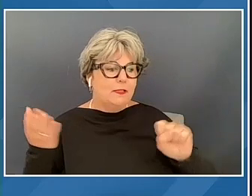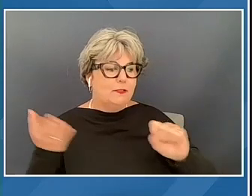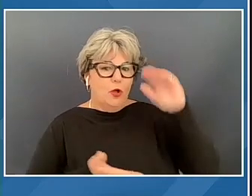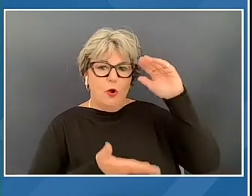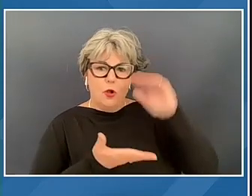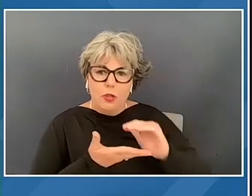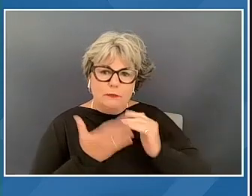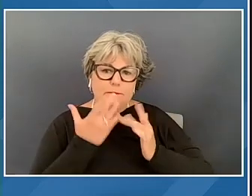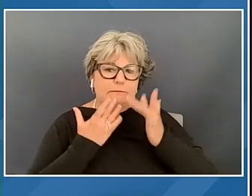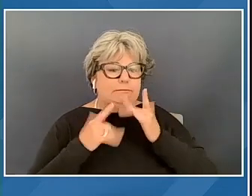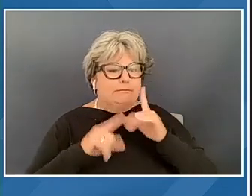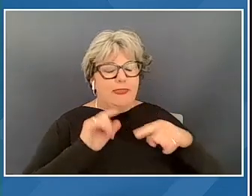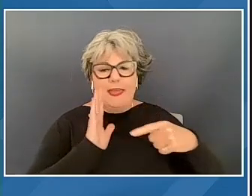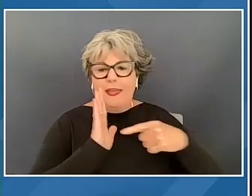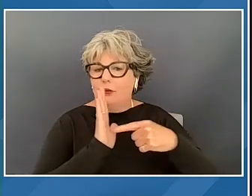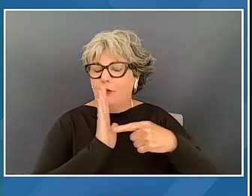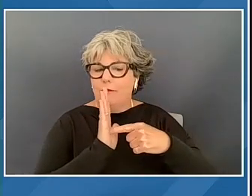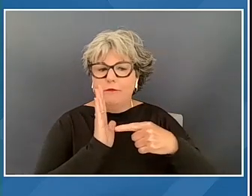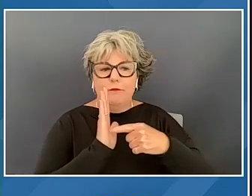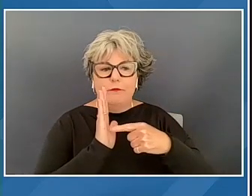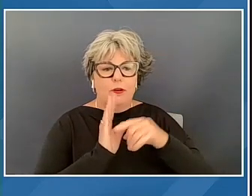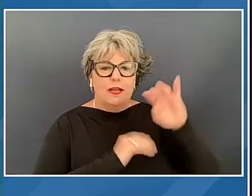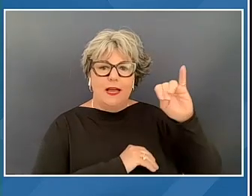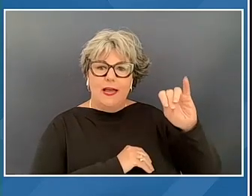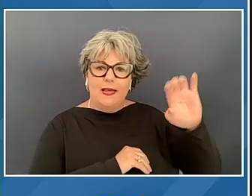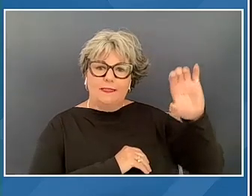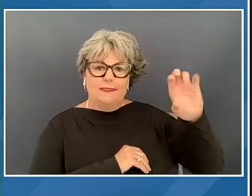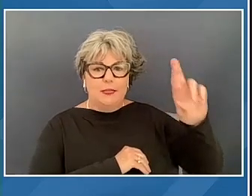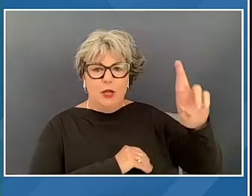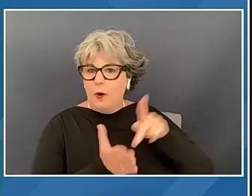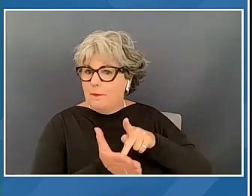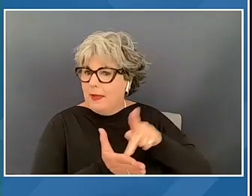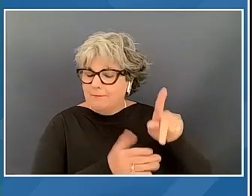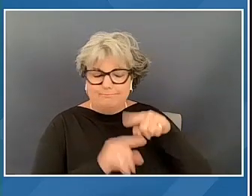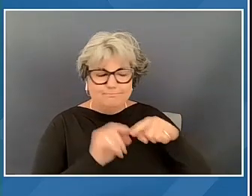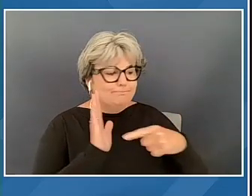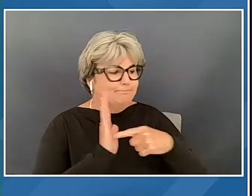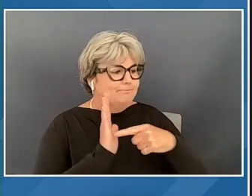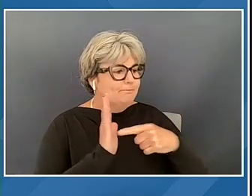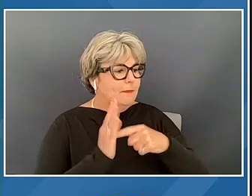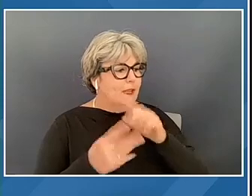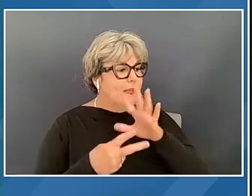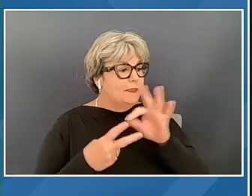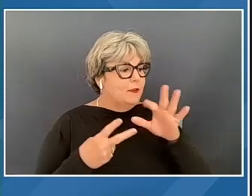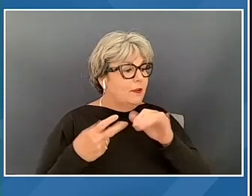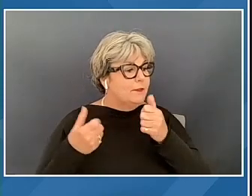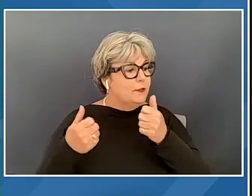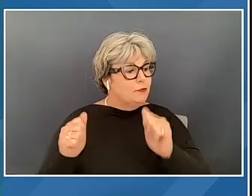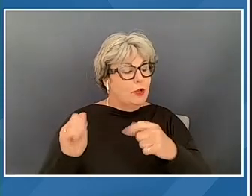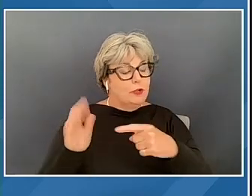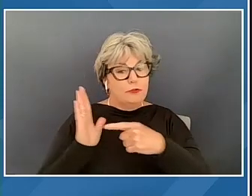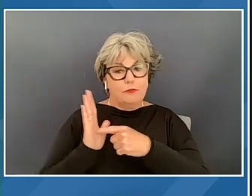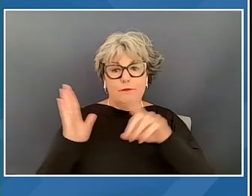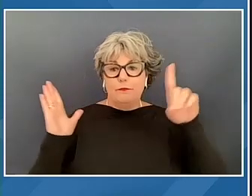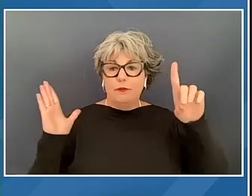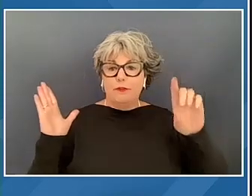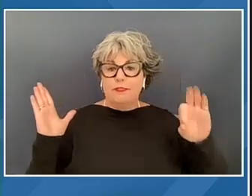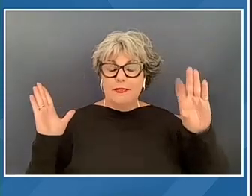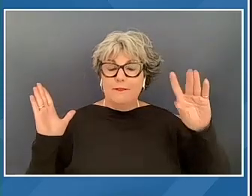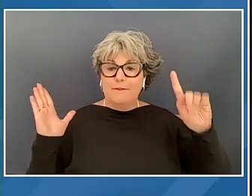afford their ICR payments and thus their only option if they're trying to afford default in many cases are forbearances and